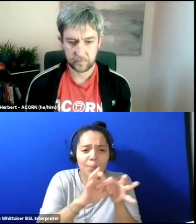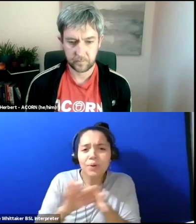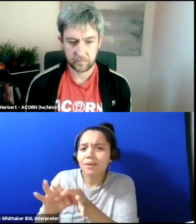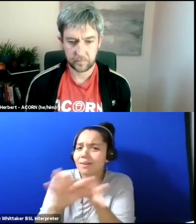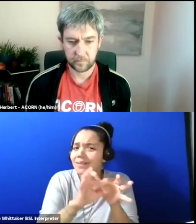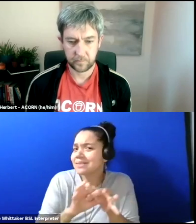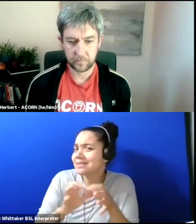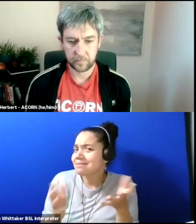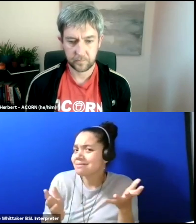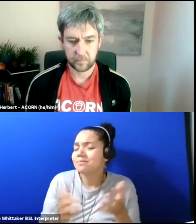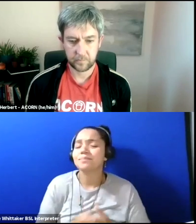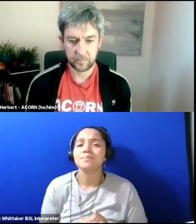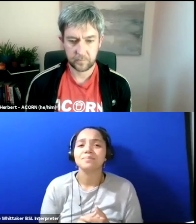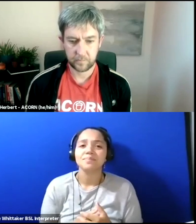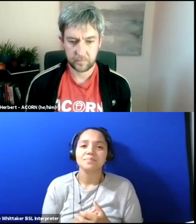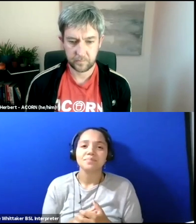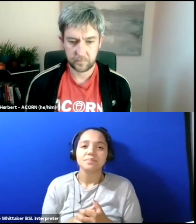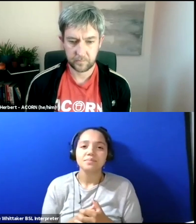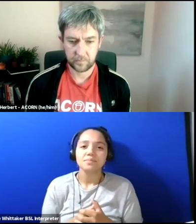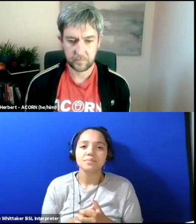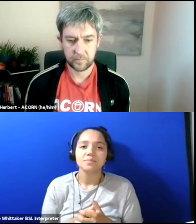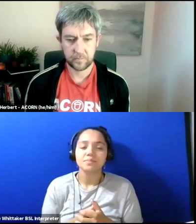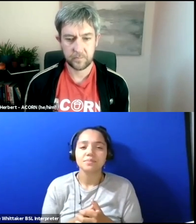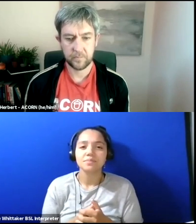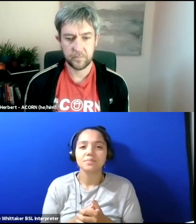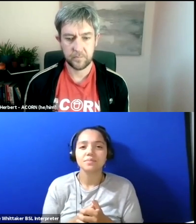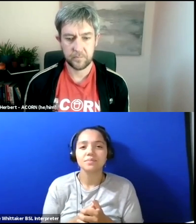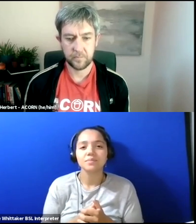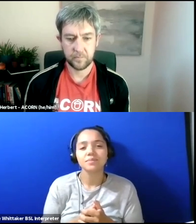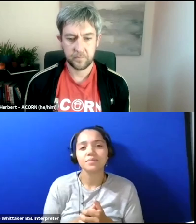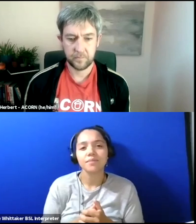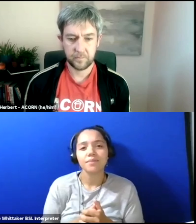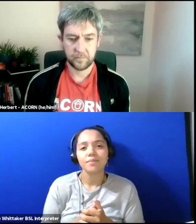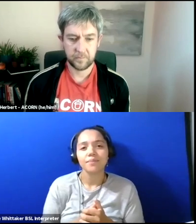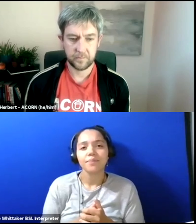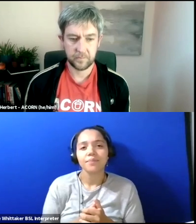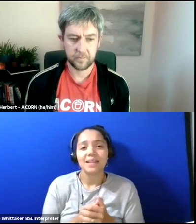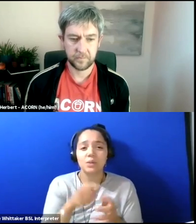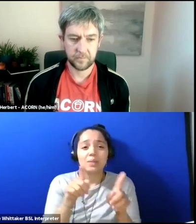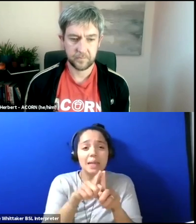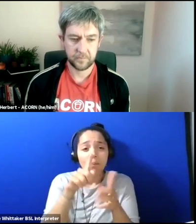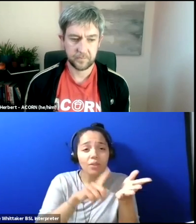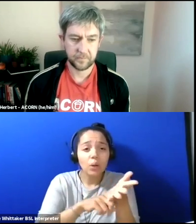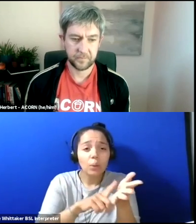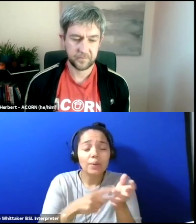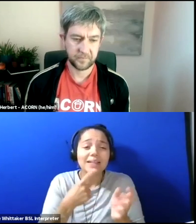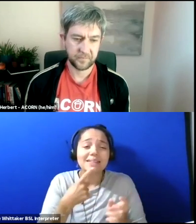And that actually it's— I guess what Louie was saying about, you